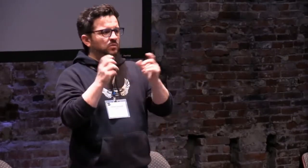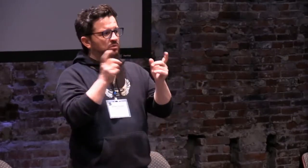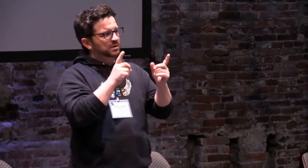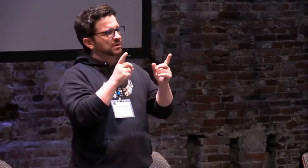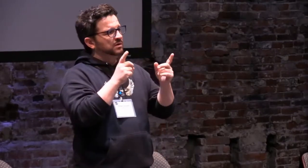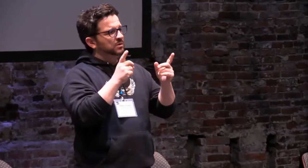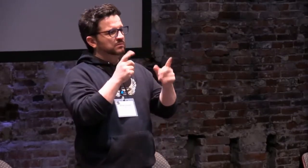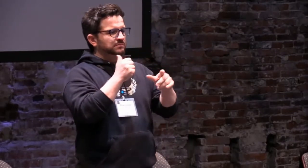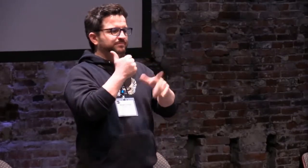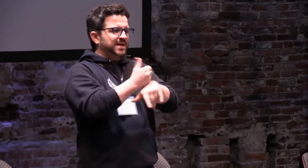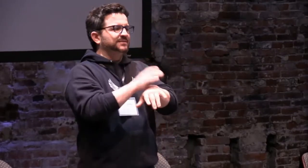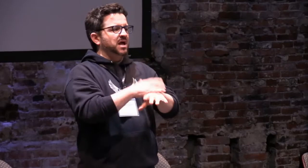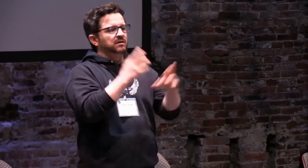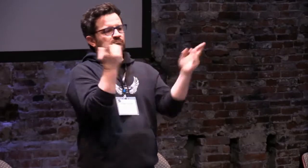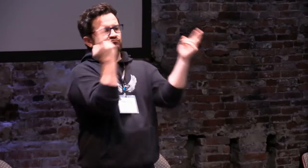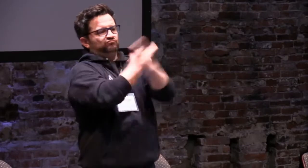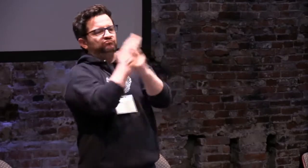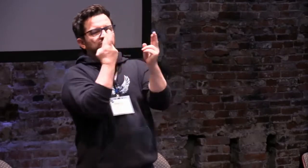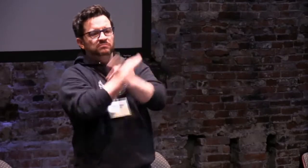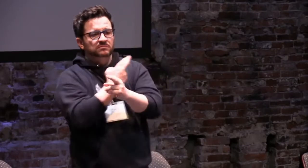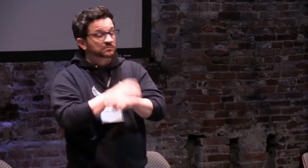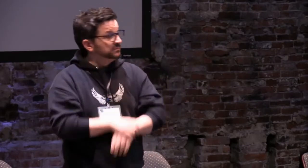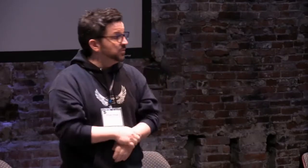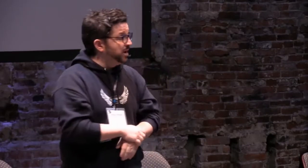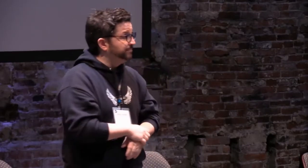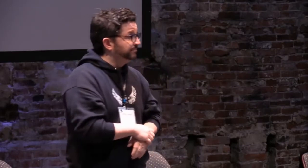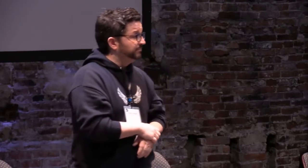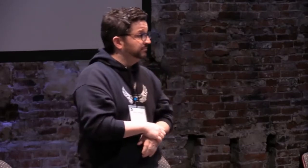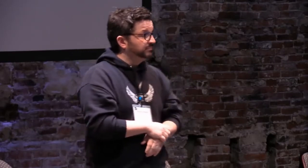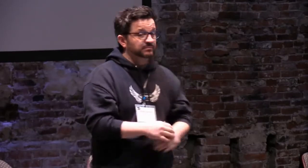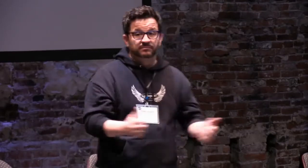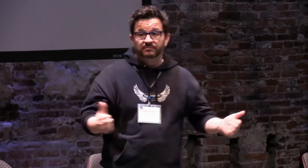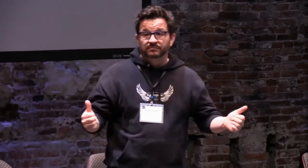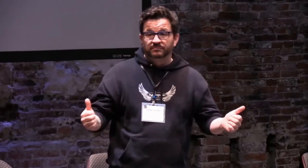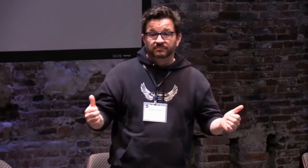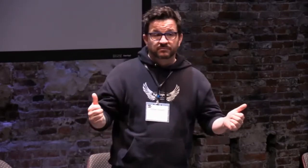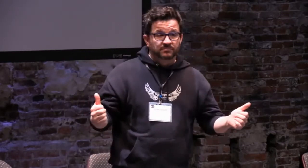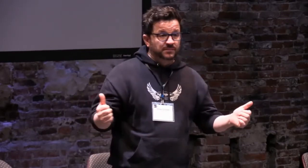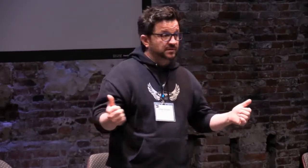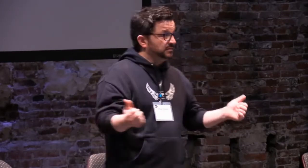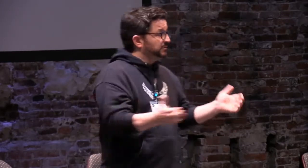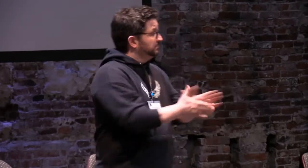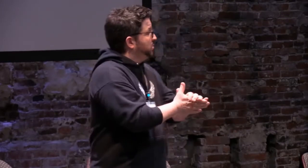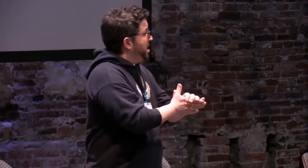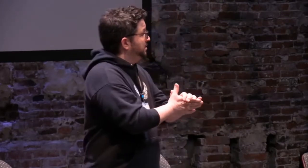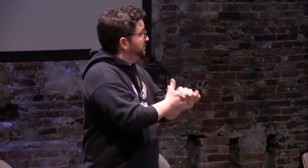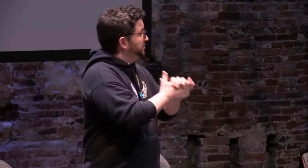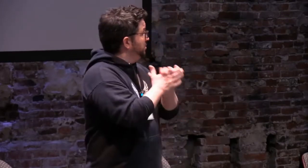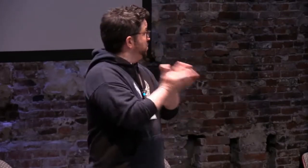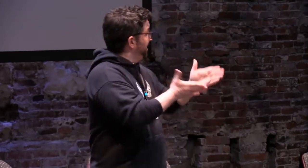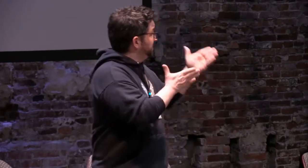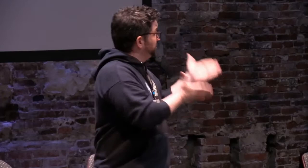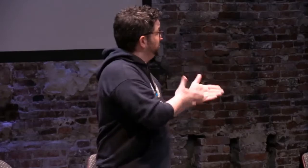Keep this in the back of your mind, this is a dialogue based on resource sharing, and mutual acceptance.